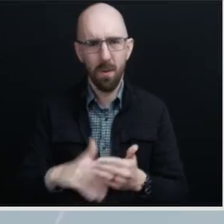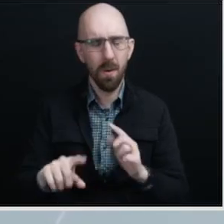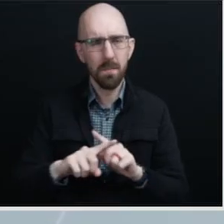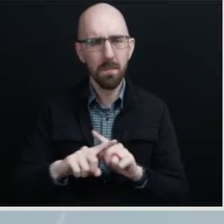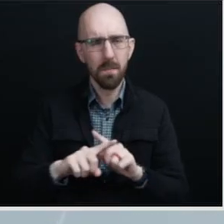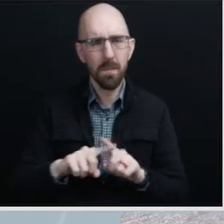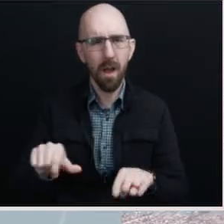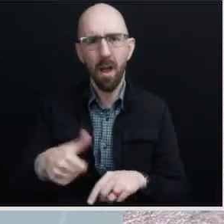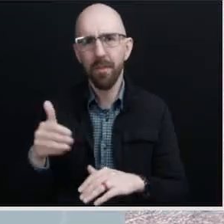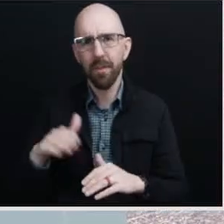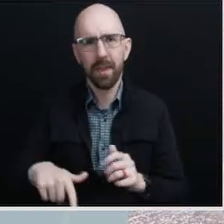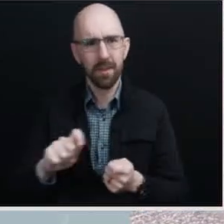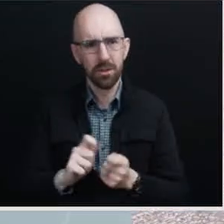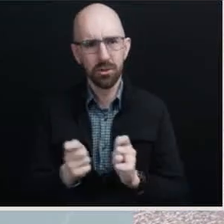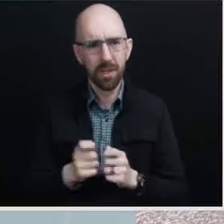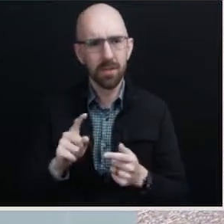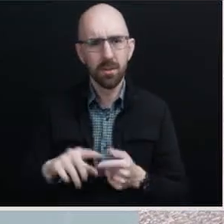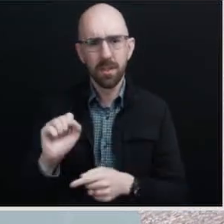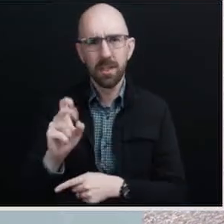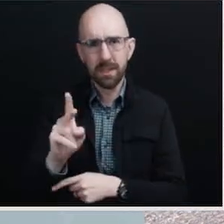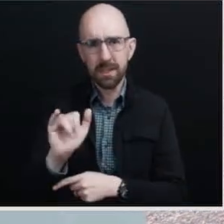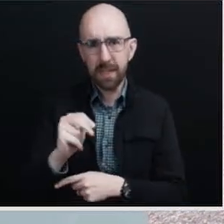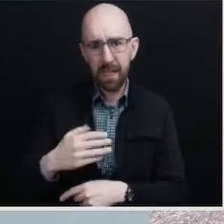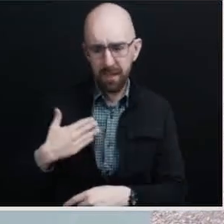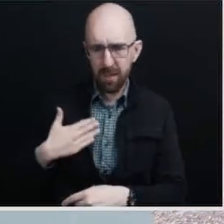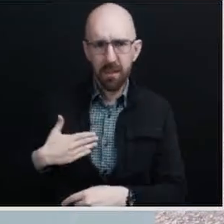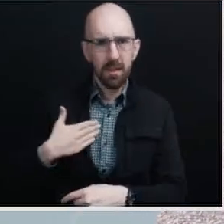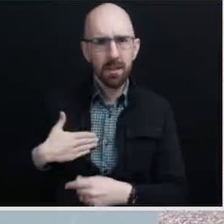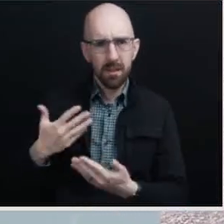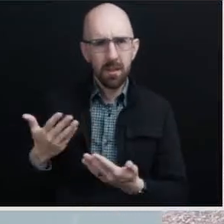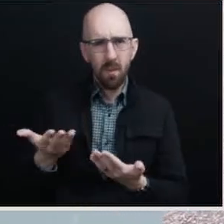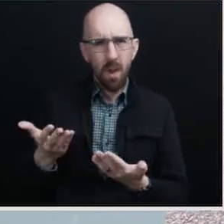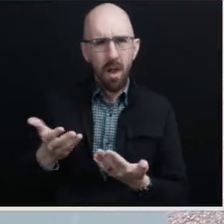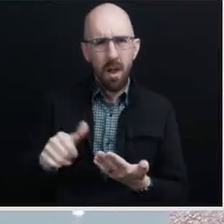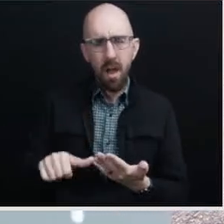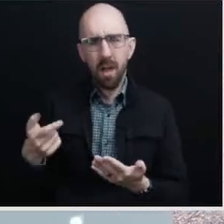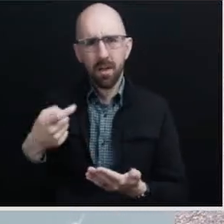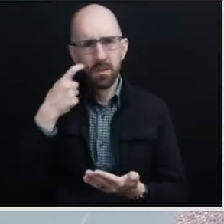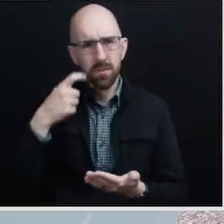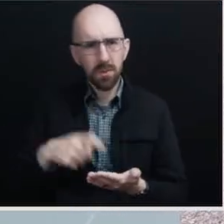to the skin on your breasts, um what what kind of gave it away that you knew you need